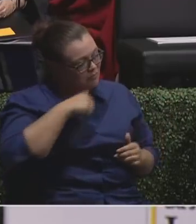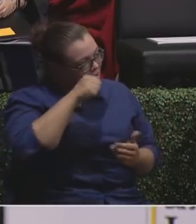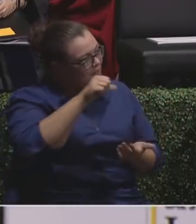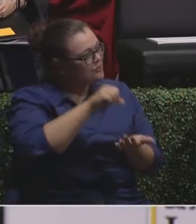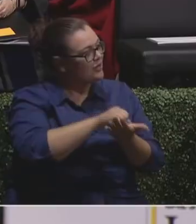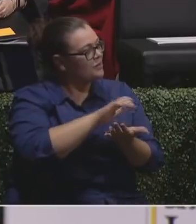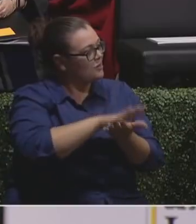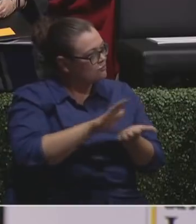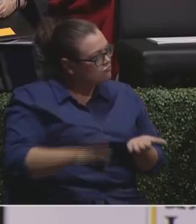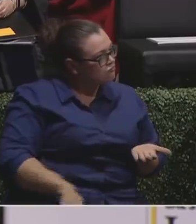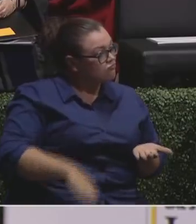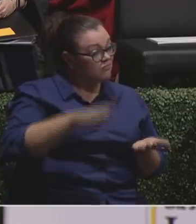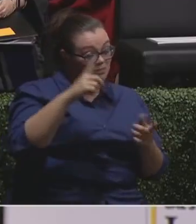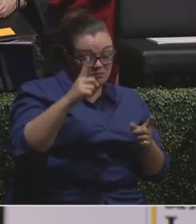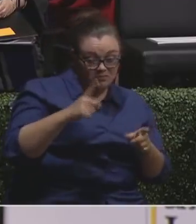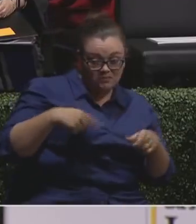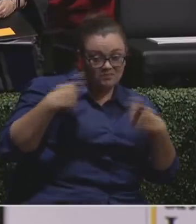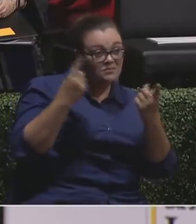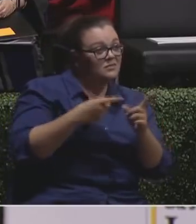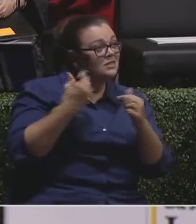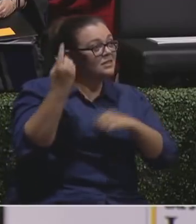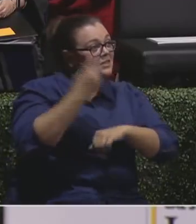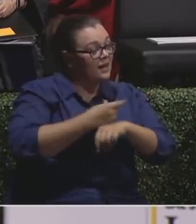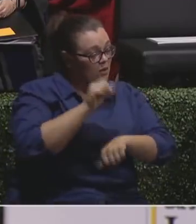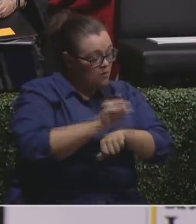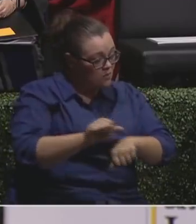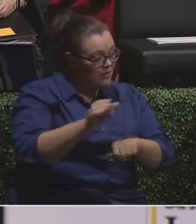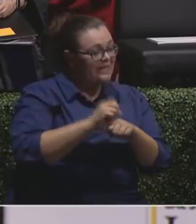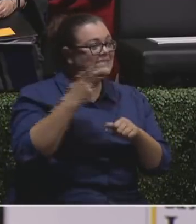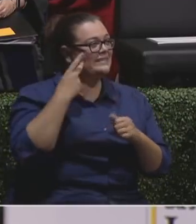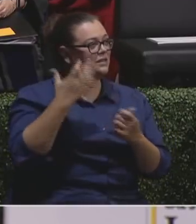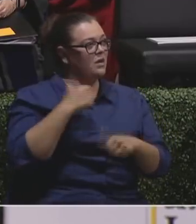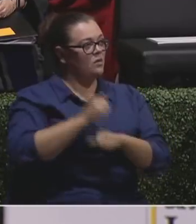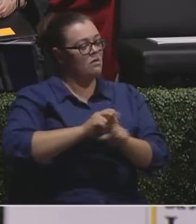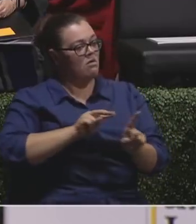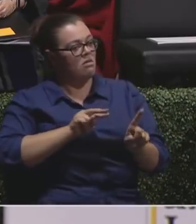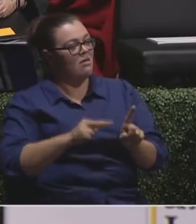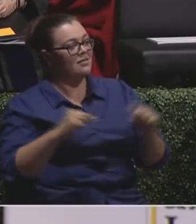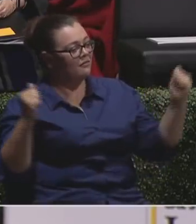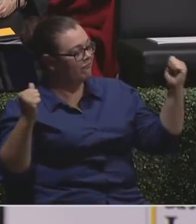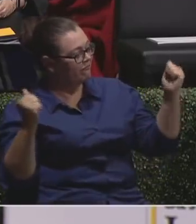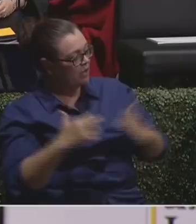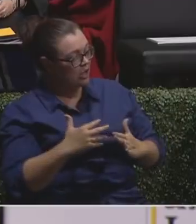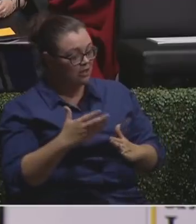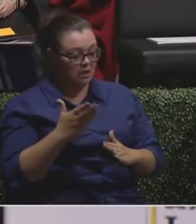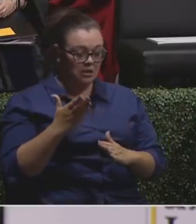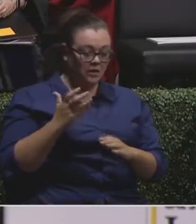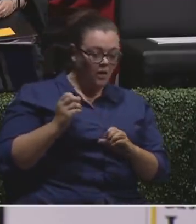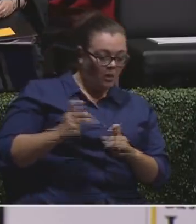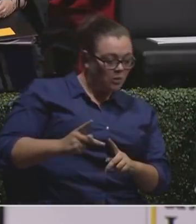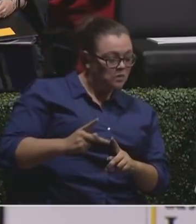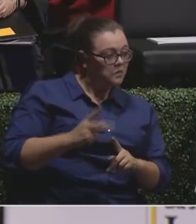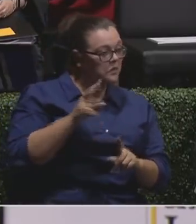AND YOU WILL SURPRISE YOURSELF. I AM AN IMMIGRANT, AND GREW UP AS A DREAMER. I WAS UNDOCUMENTED. TO THIS DAY, I SEE AND DO MY WORK THROUGH THAT LENS OF FEAR AND OPPORTUNITY.